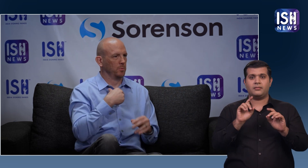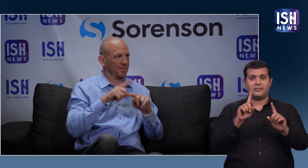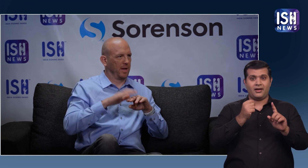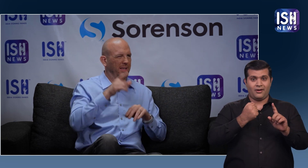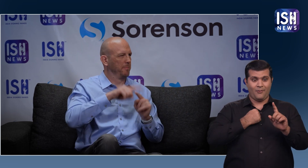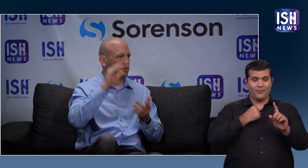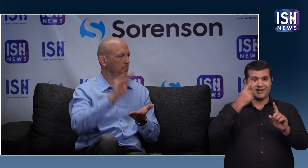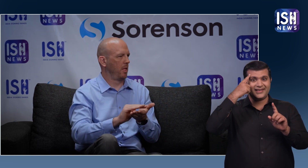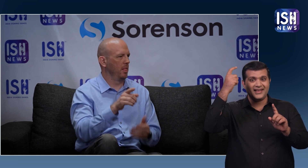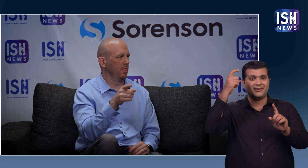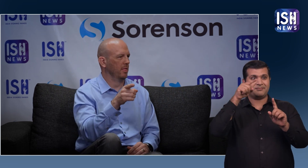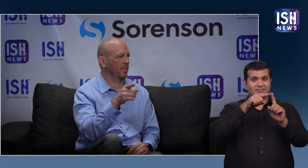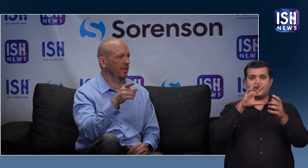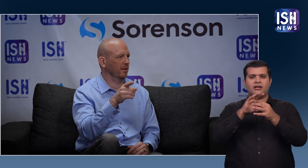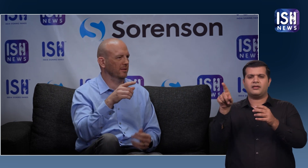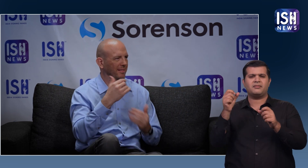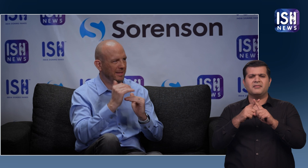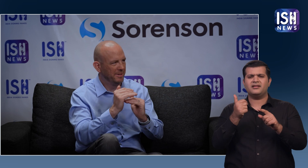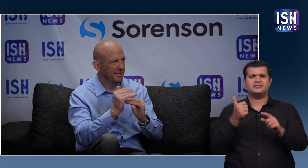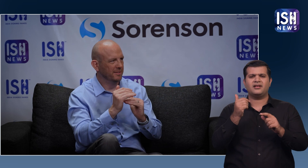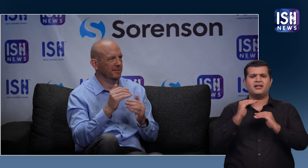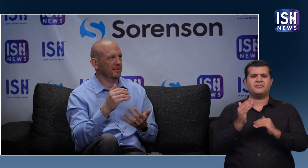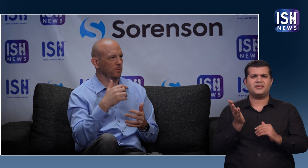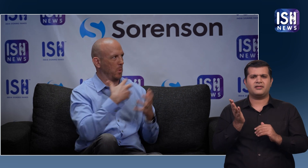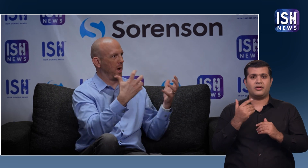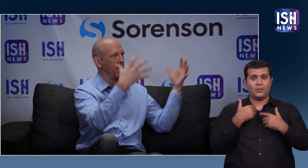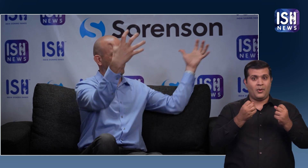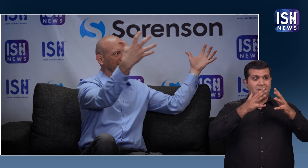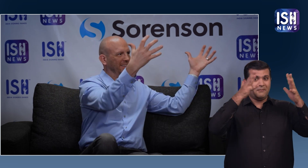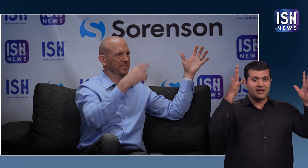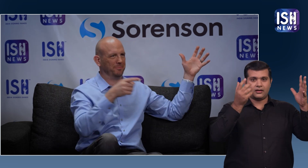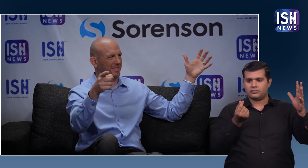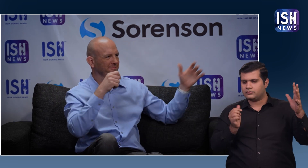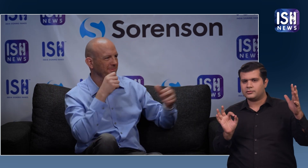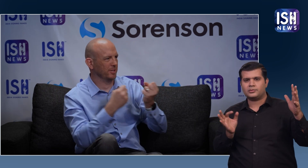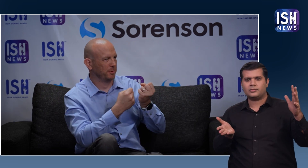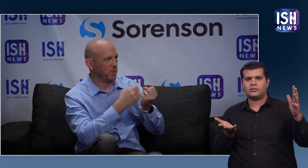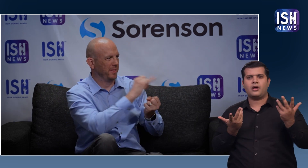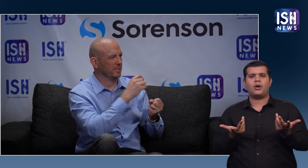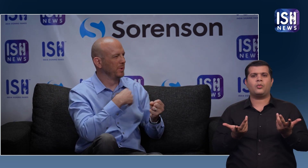These funds are very limited. These funds are not enough for our big dreams.